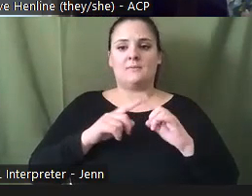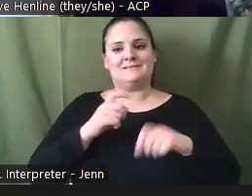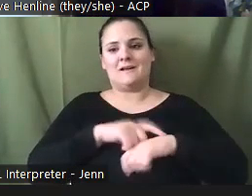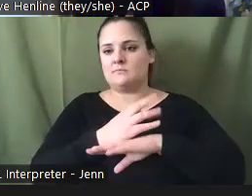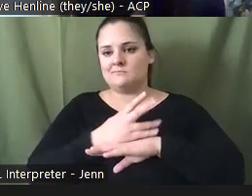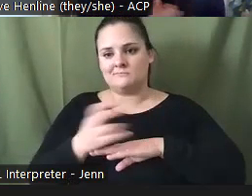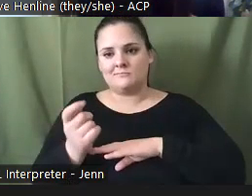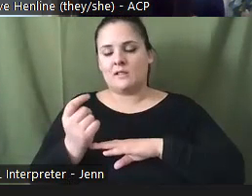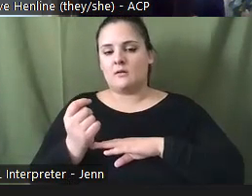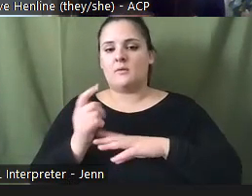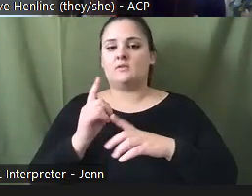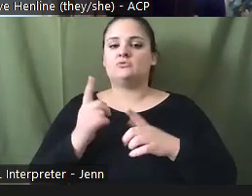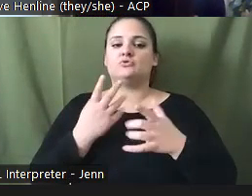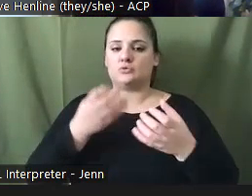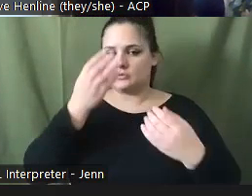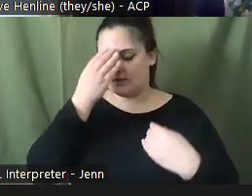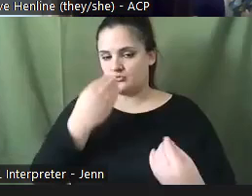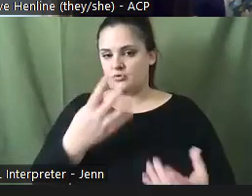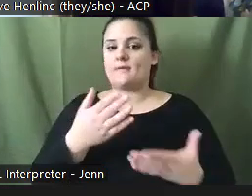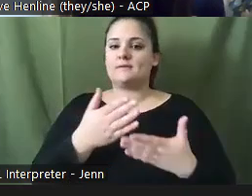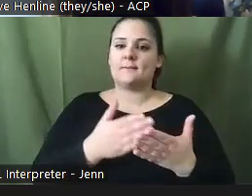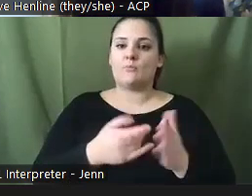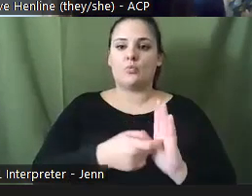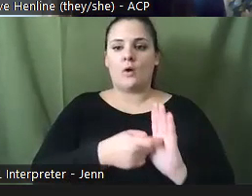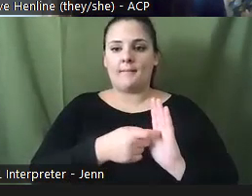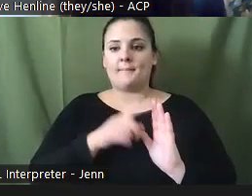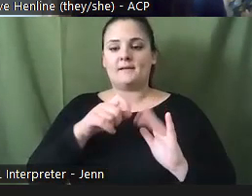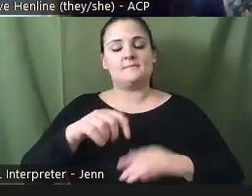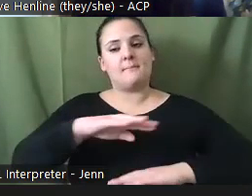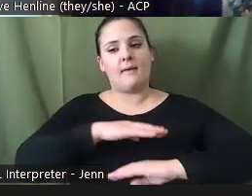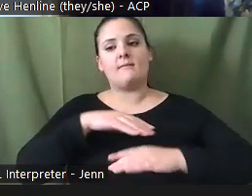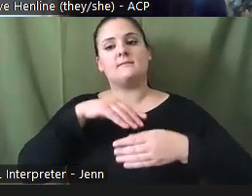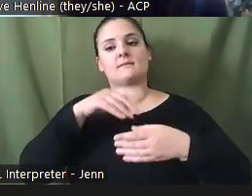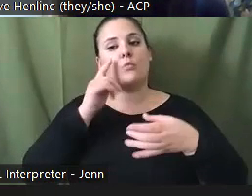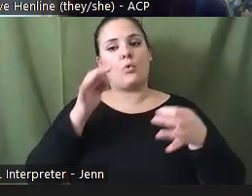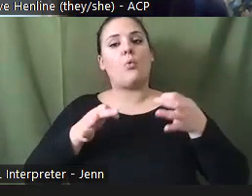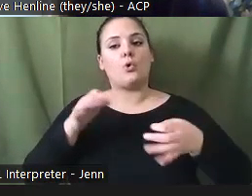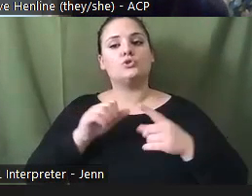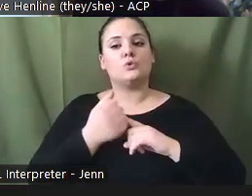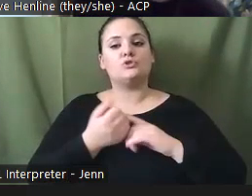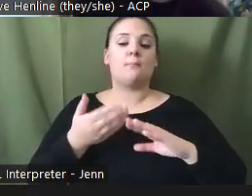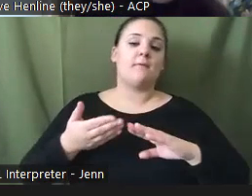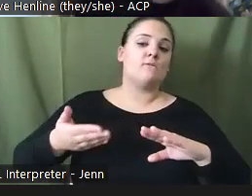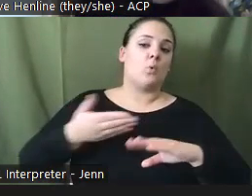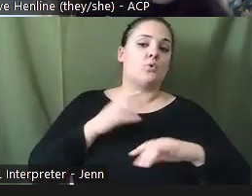are certain requirements that must be met in the court setting before disclosing an actual address